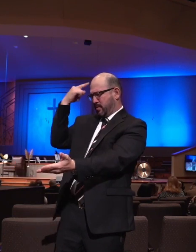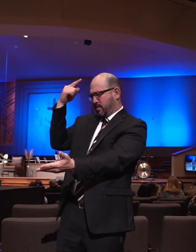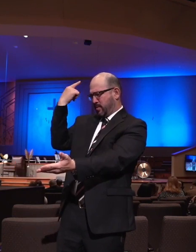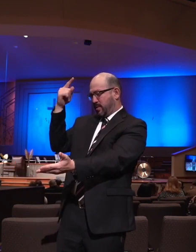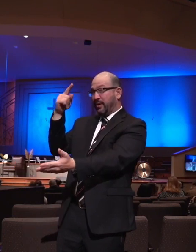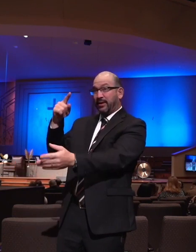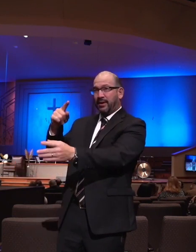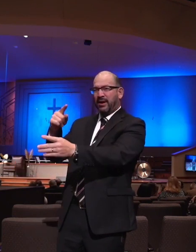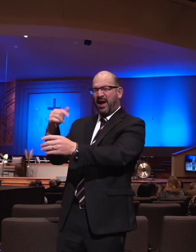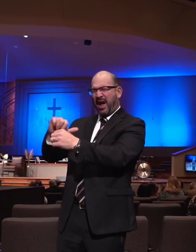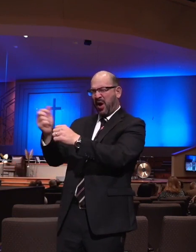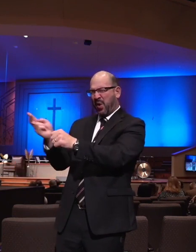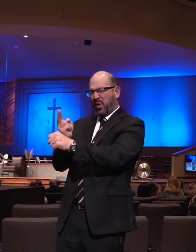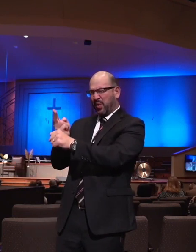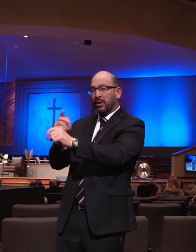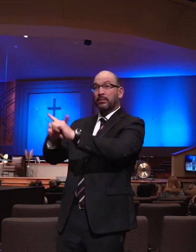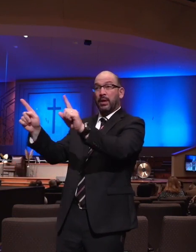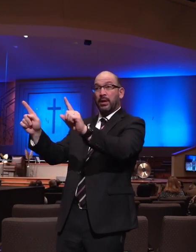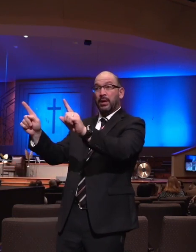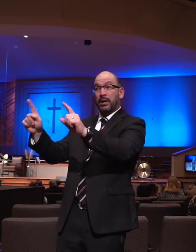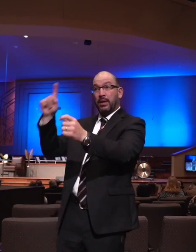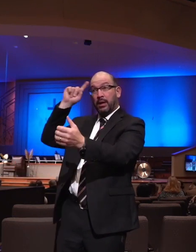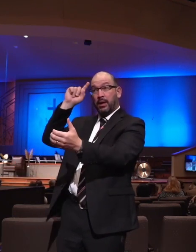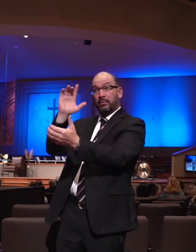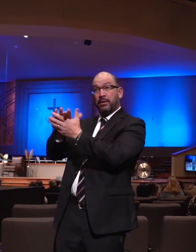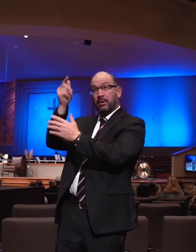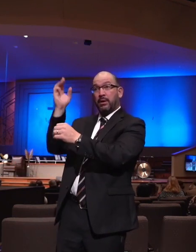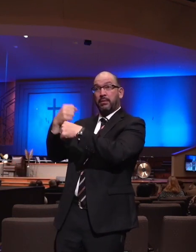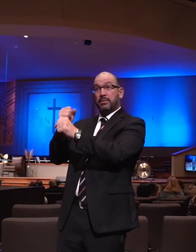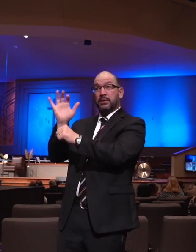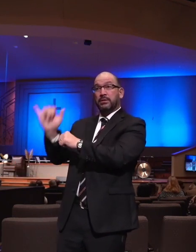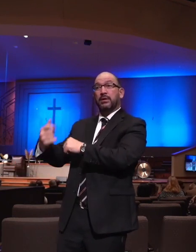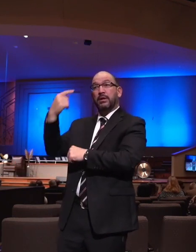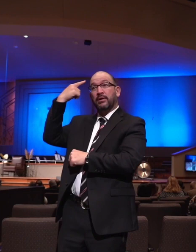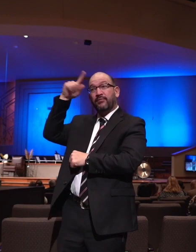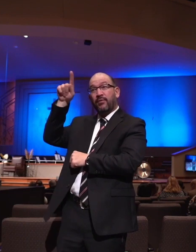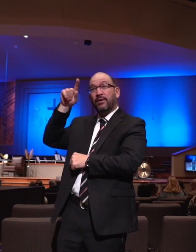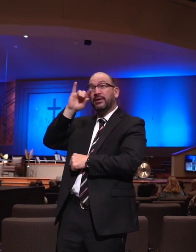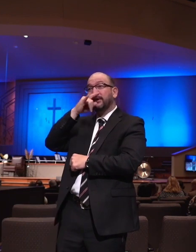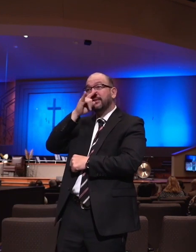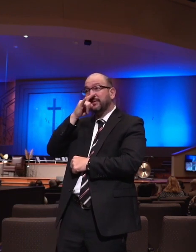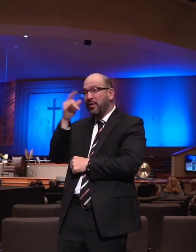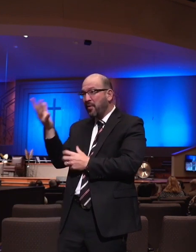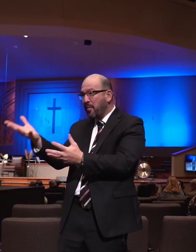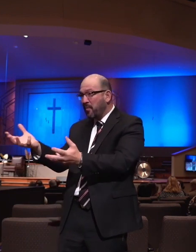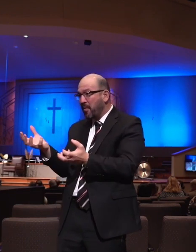I believe that God created pumpkins for children to want them and for good